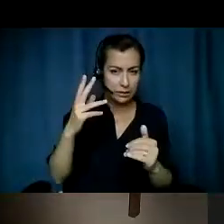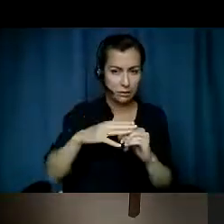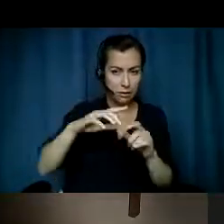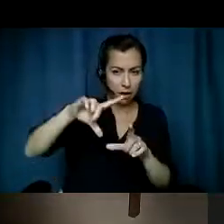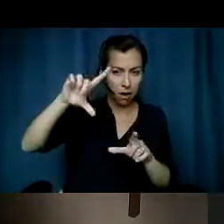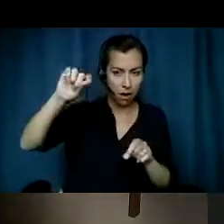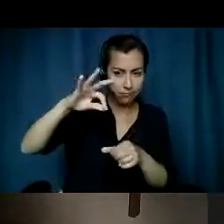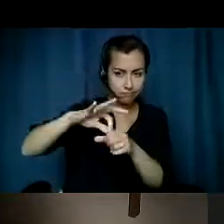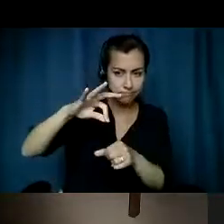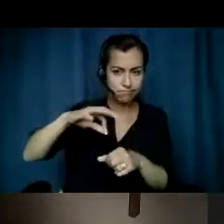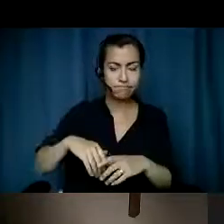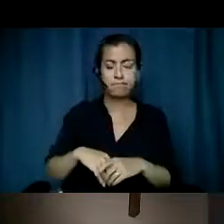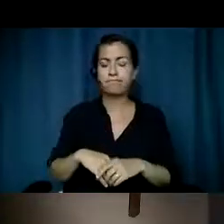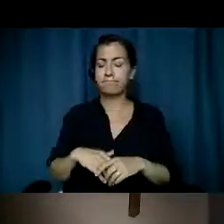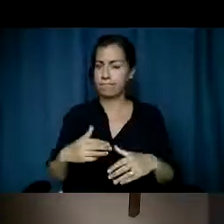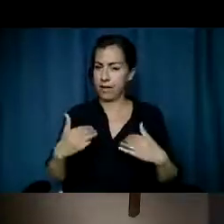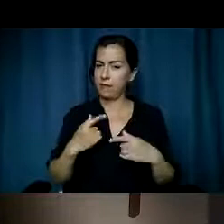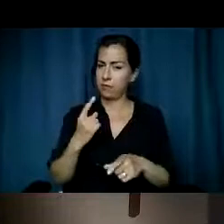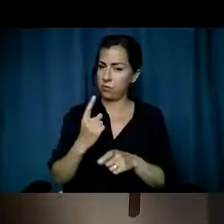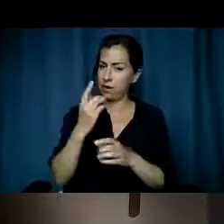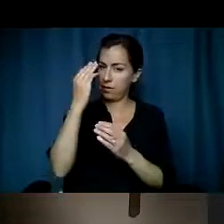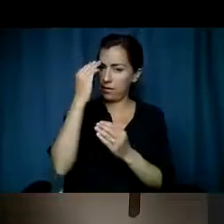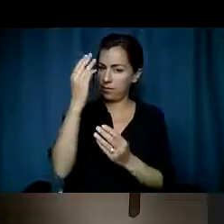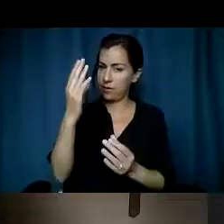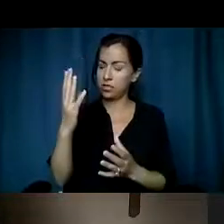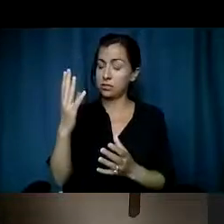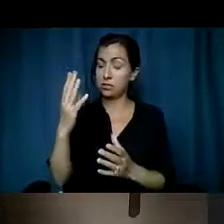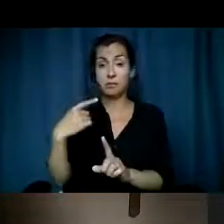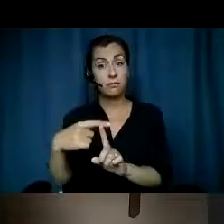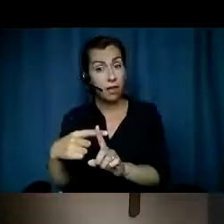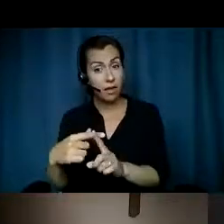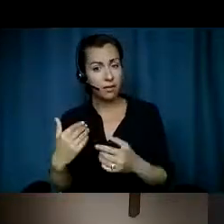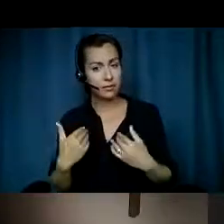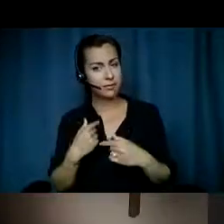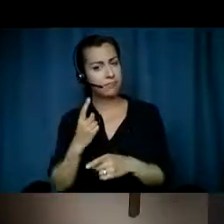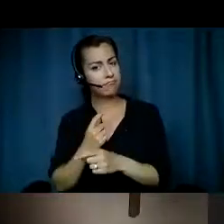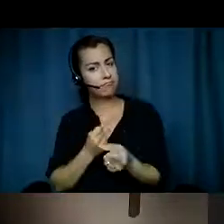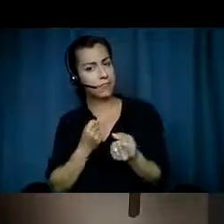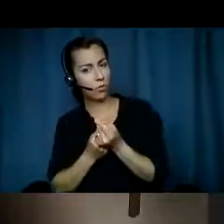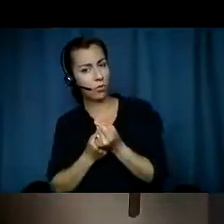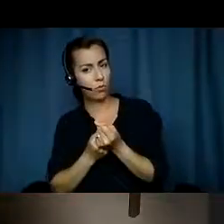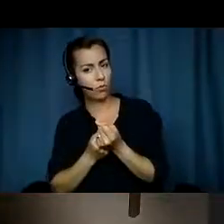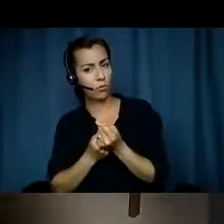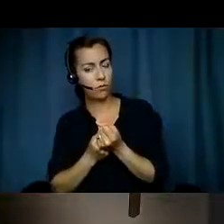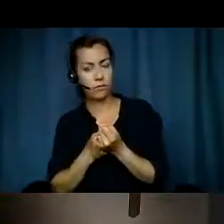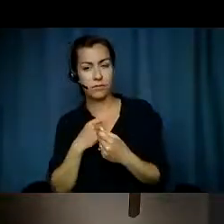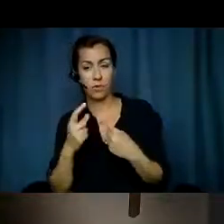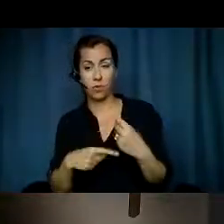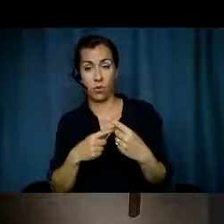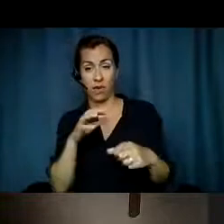and looking for more information so you can be informed and educated voter. Yes, so getting through all that information.